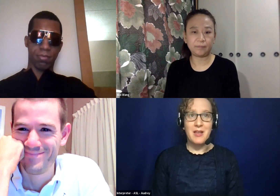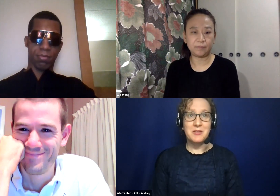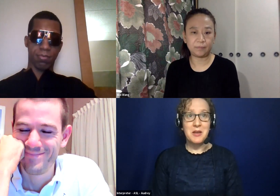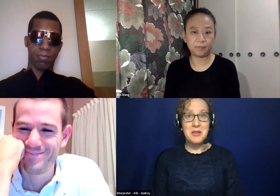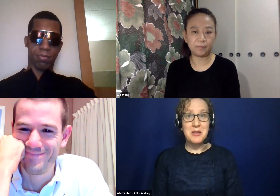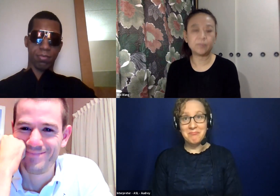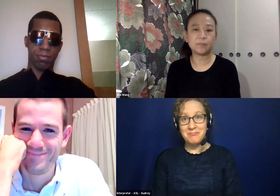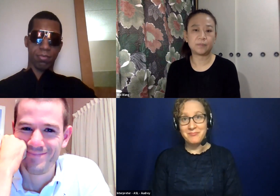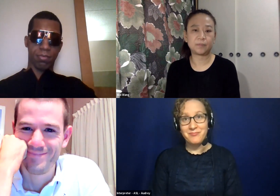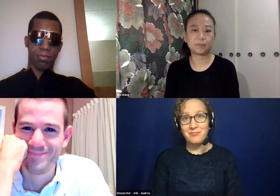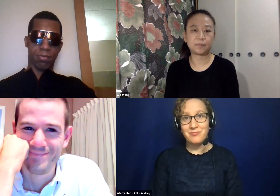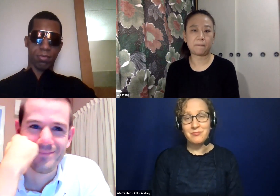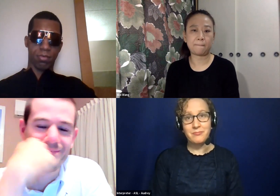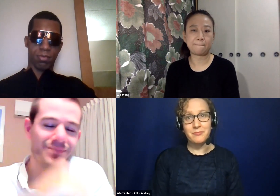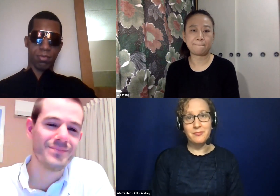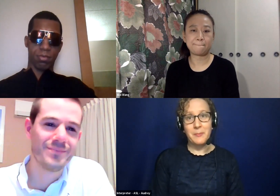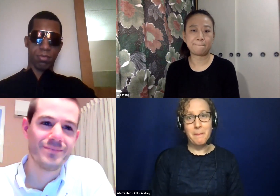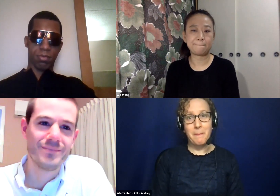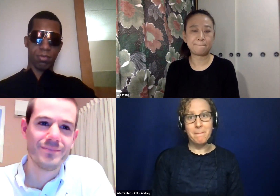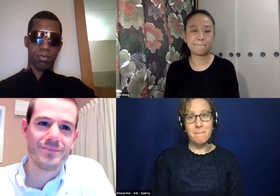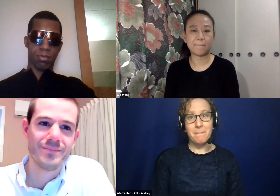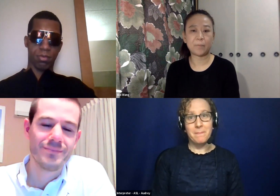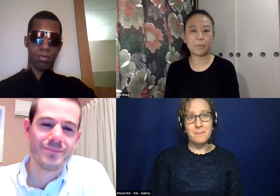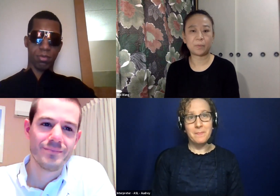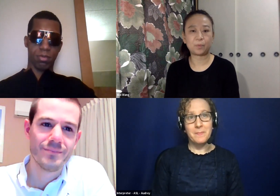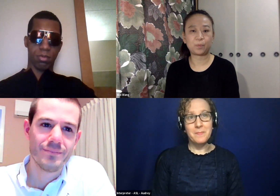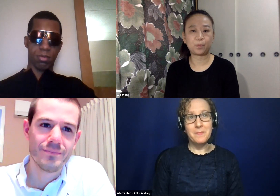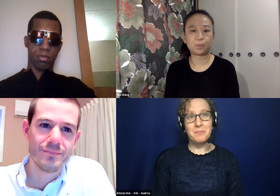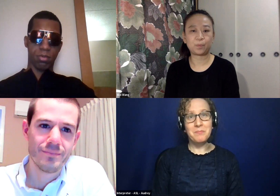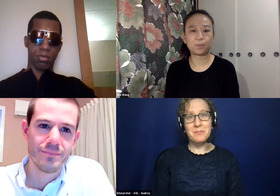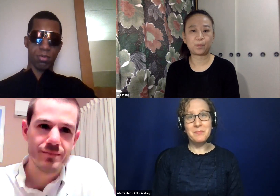and study. >> JUSTIN HARFORD: Excellent.